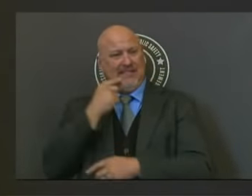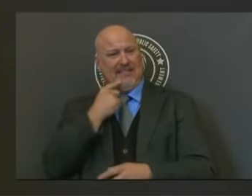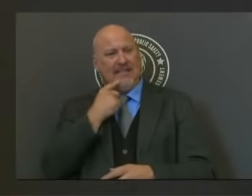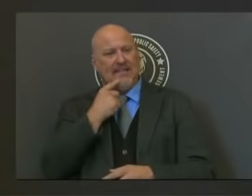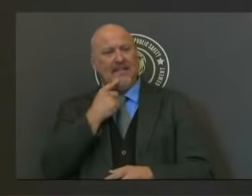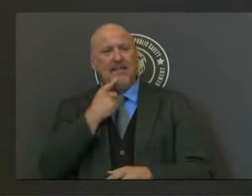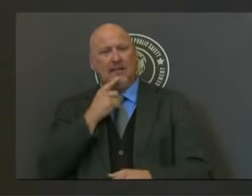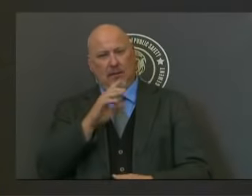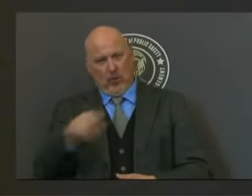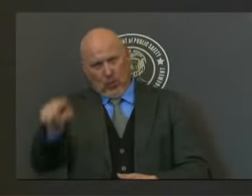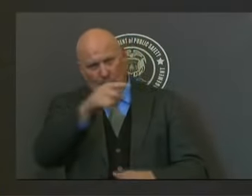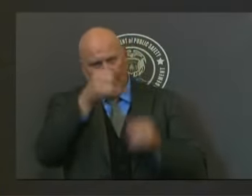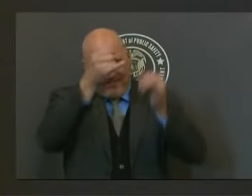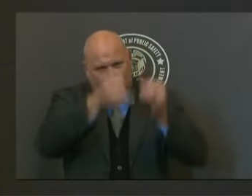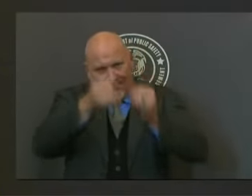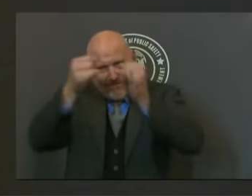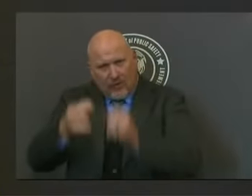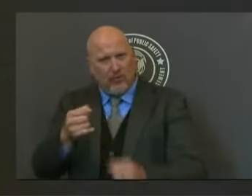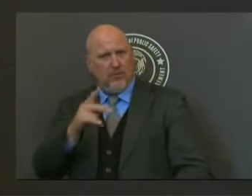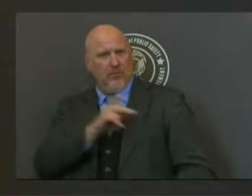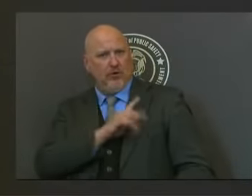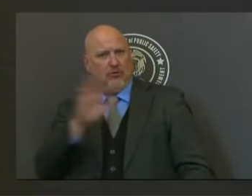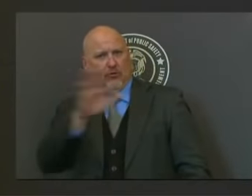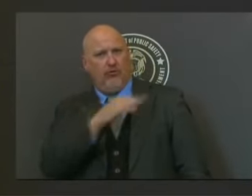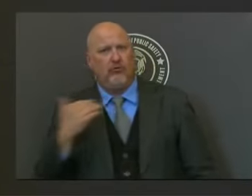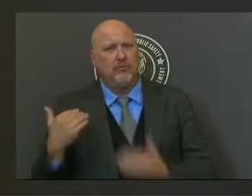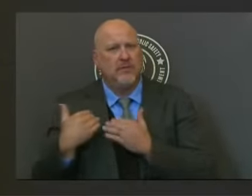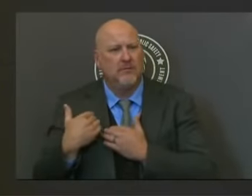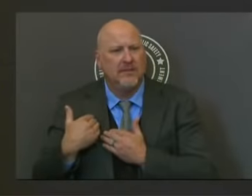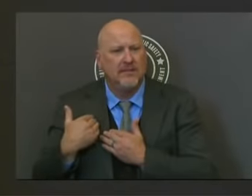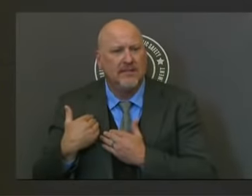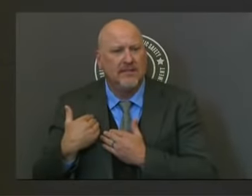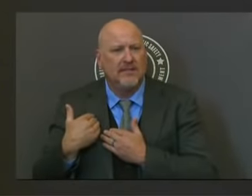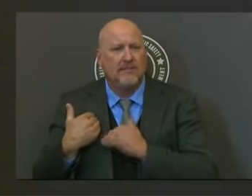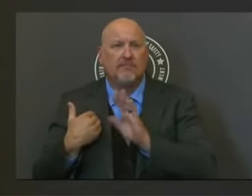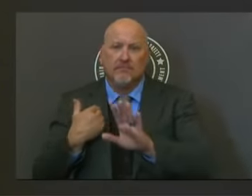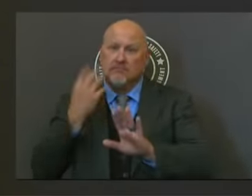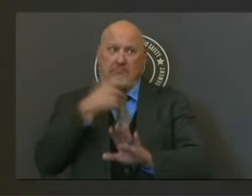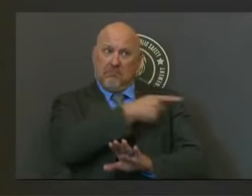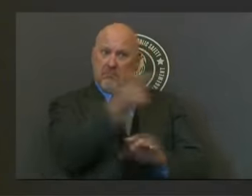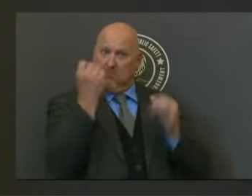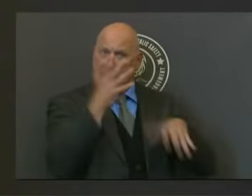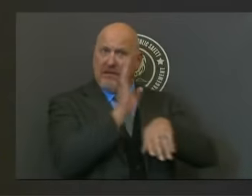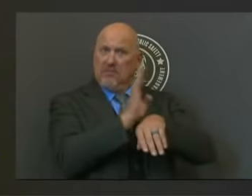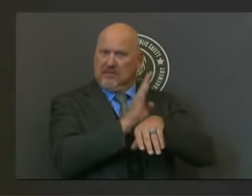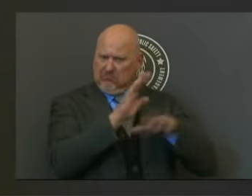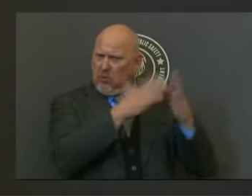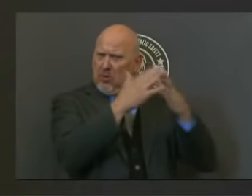people need to continue to live